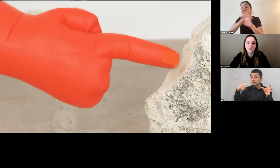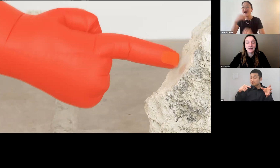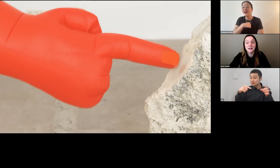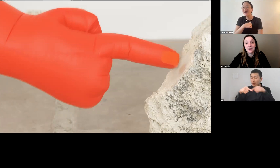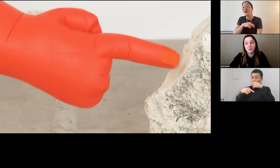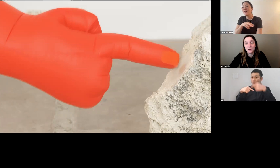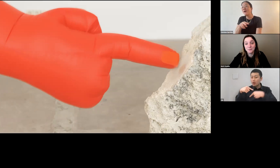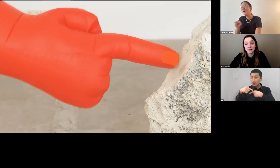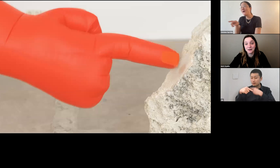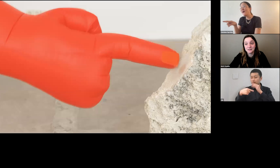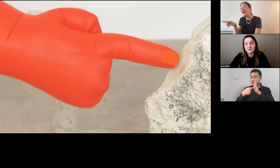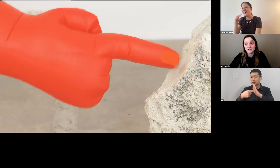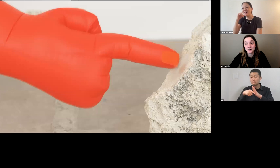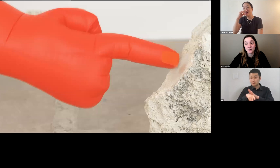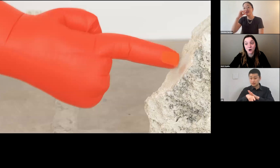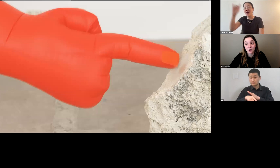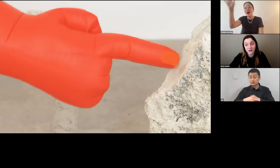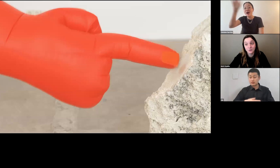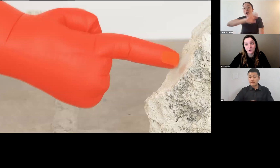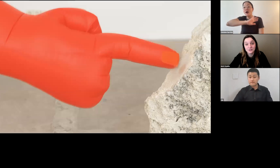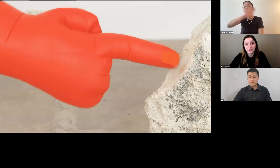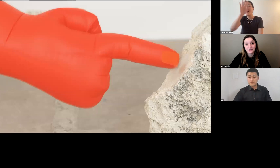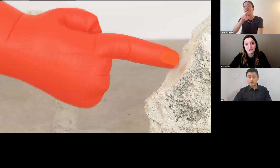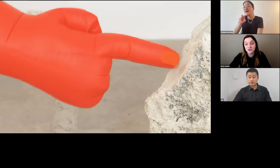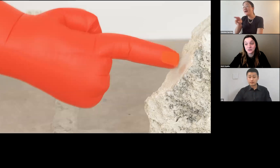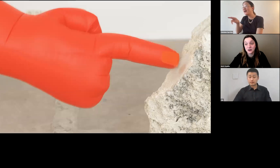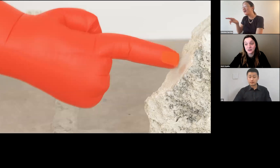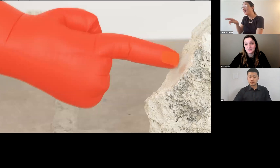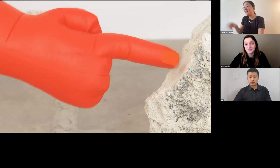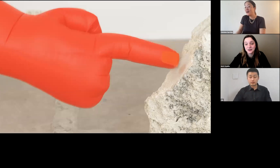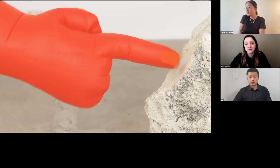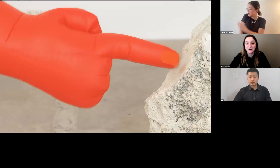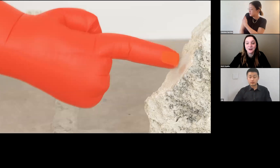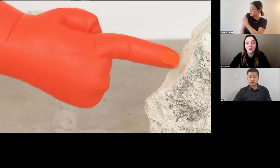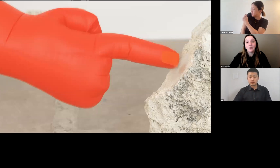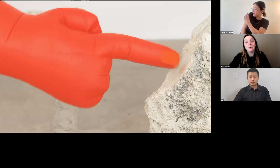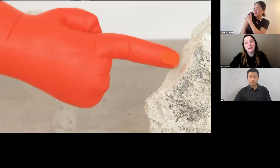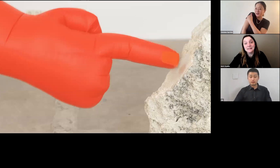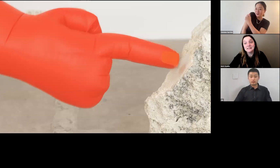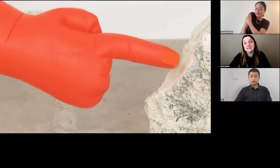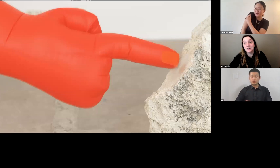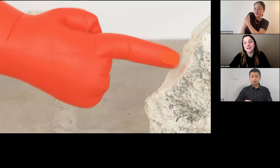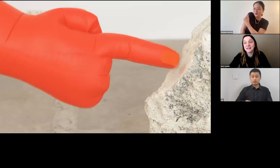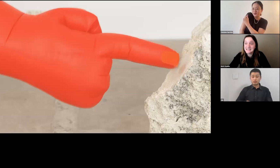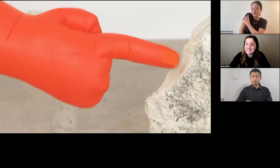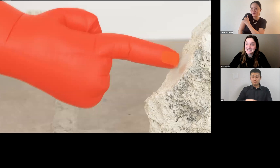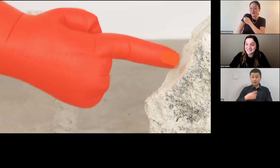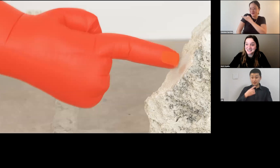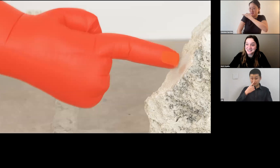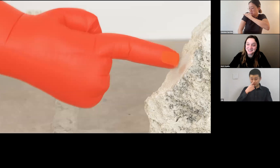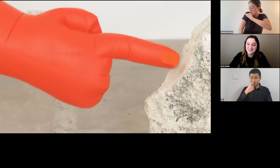And now we are parents. So our kid wants our attention a lot, right? We need to get our kid’s attention, too.